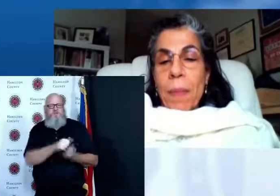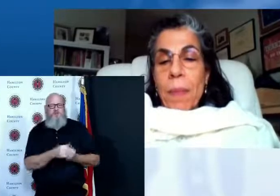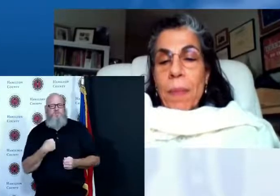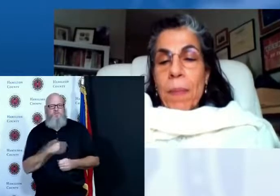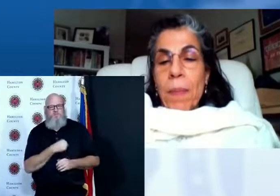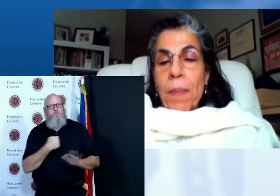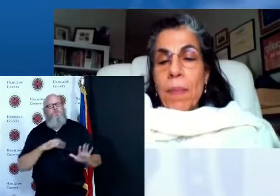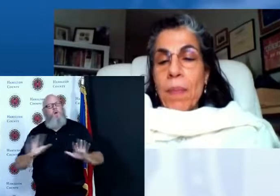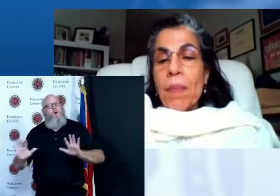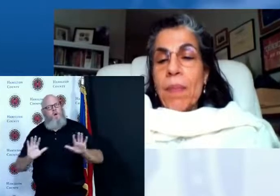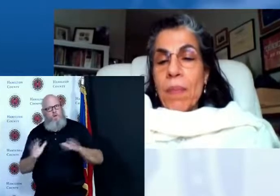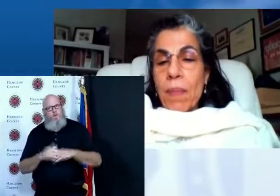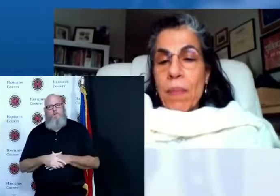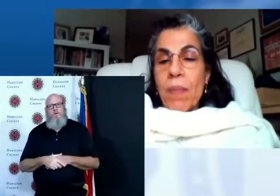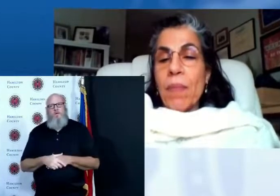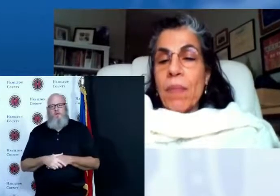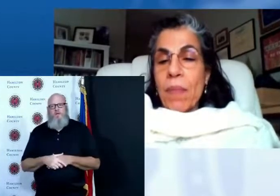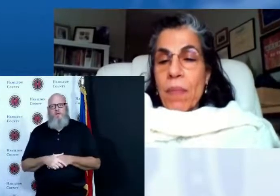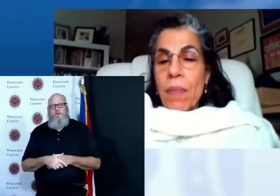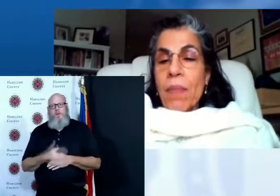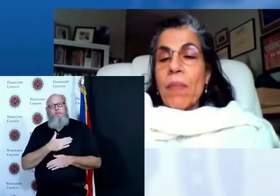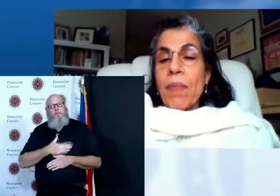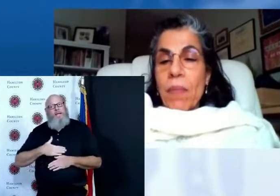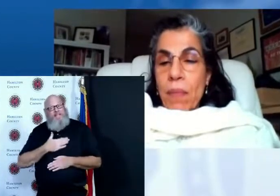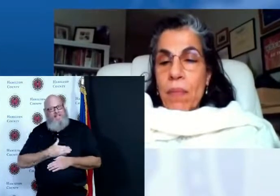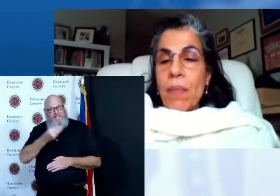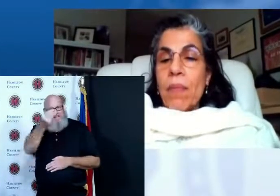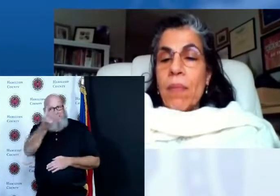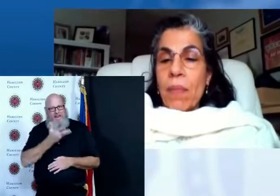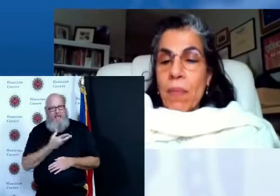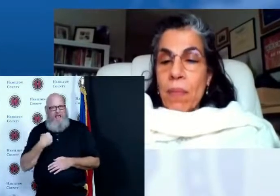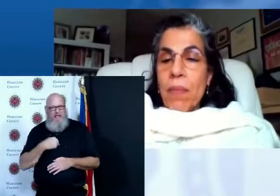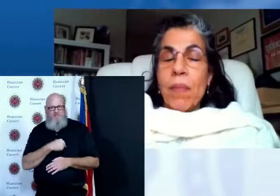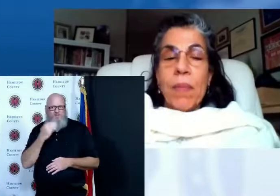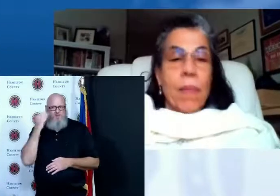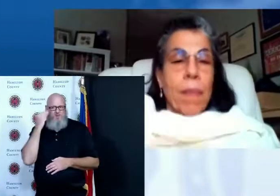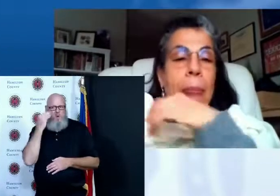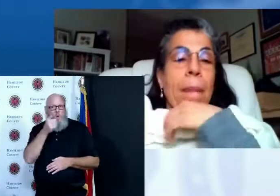let our team know so that we can use that very valuable spot and get somebody else vaccinated